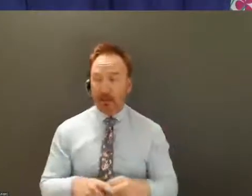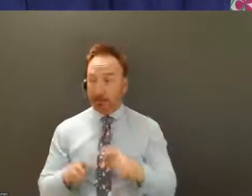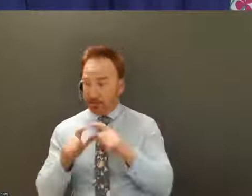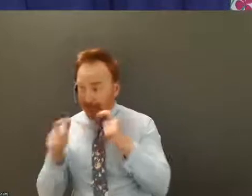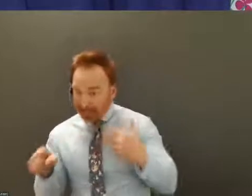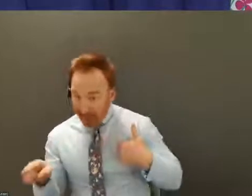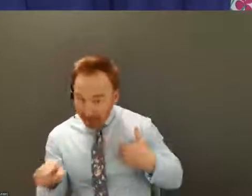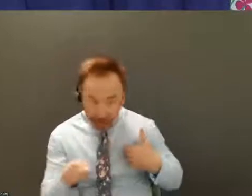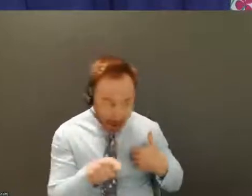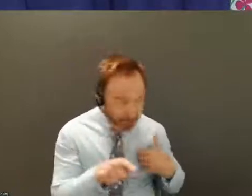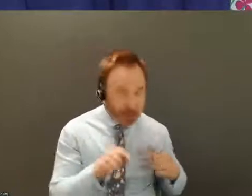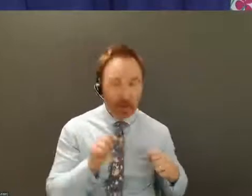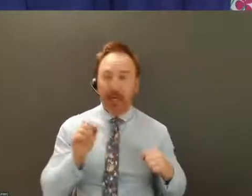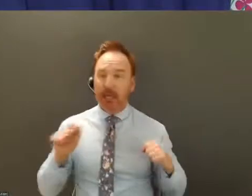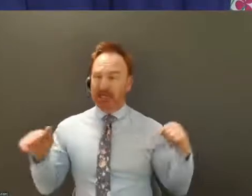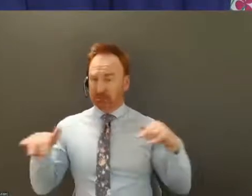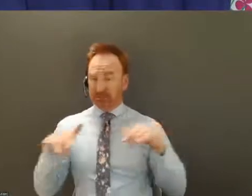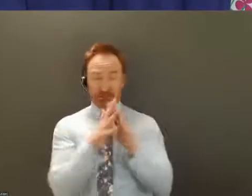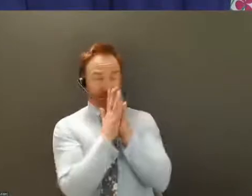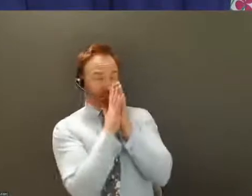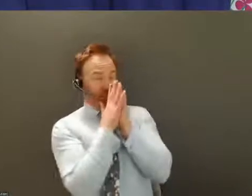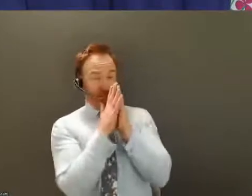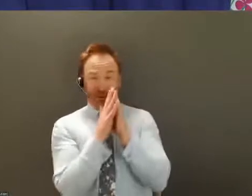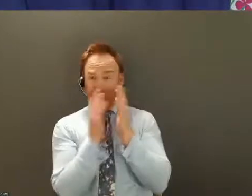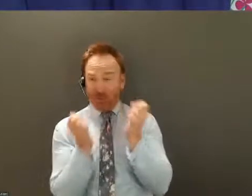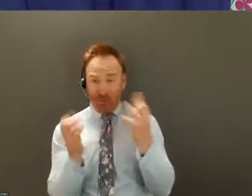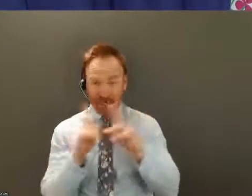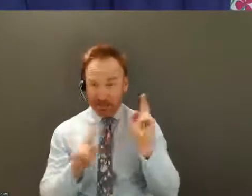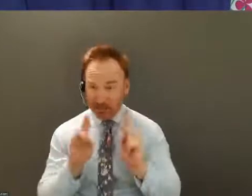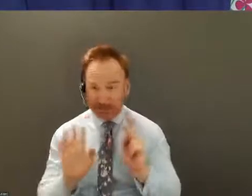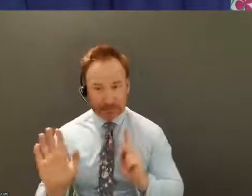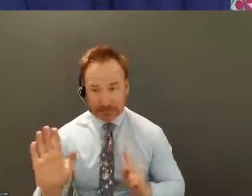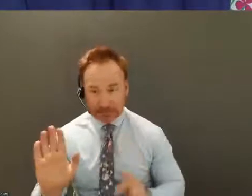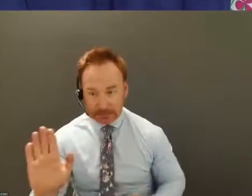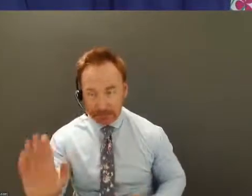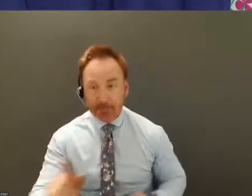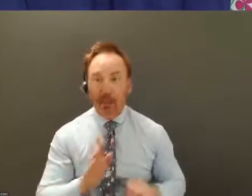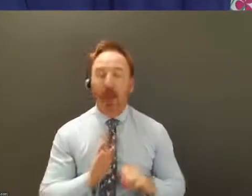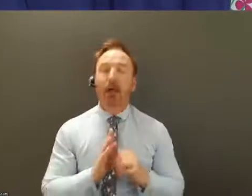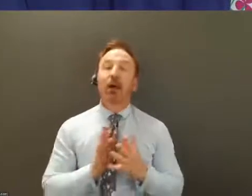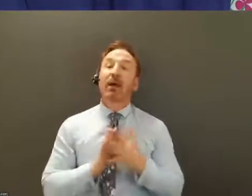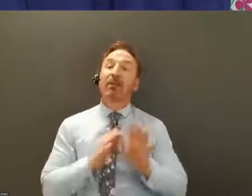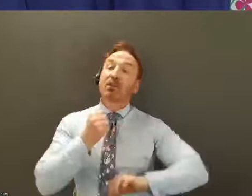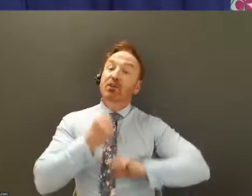weeks past our case counts will continue to grow as ongoing